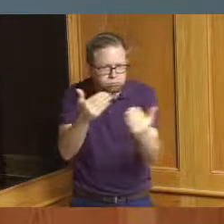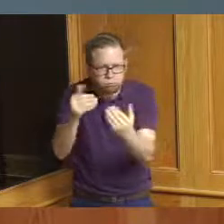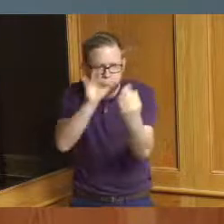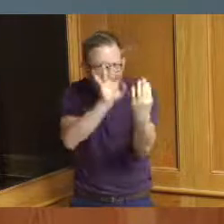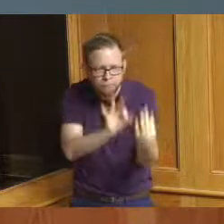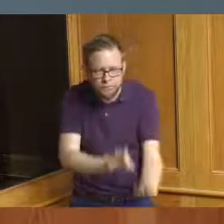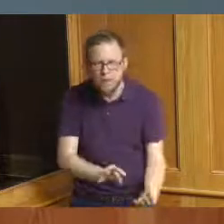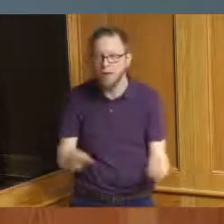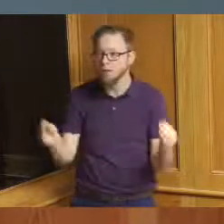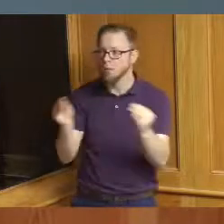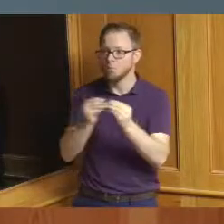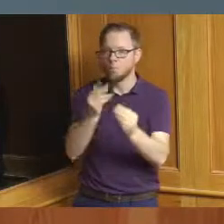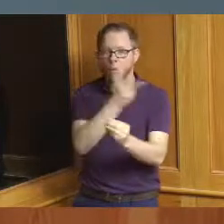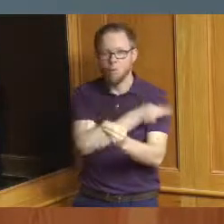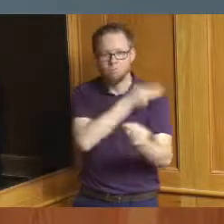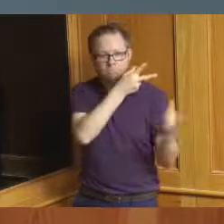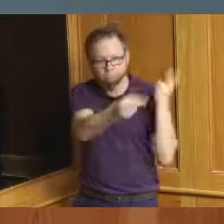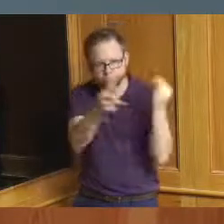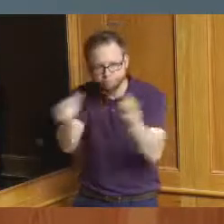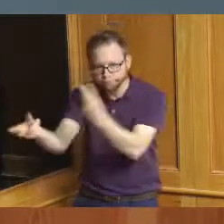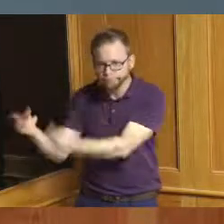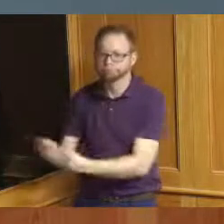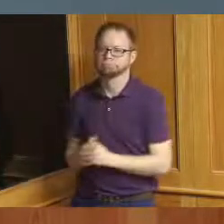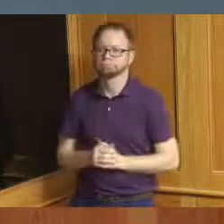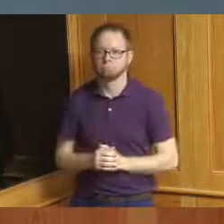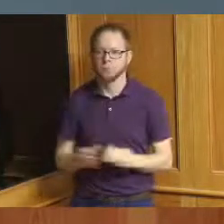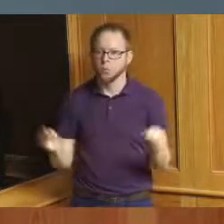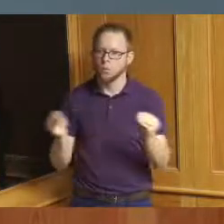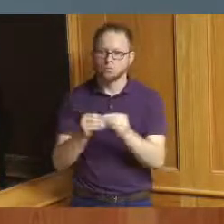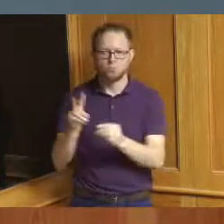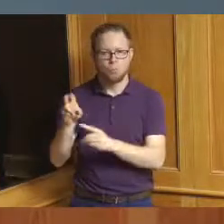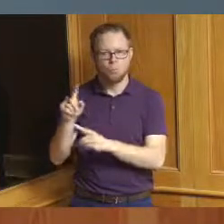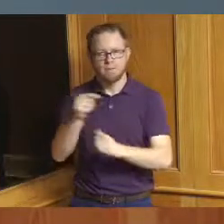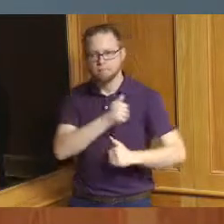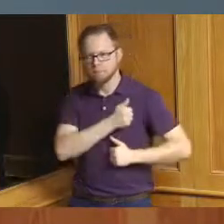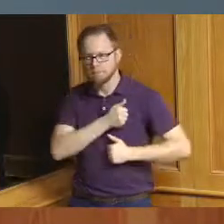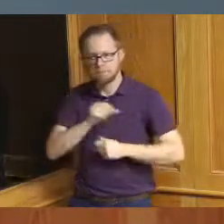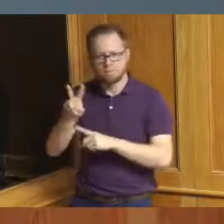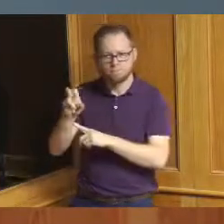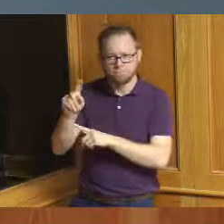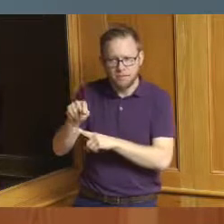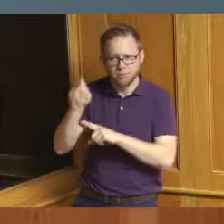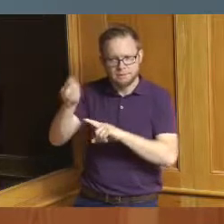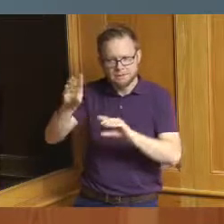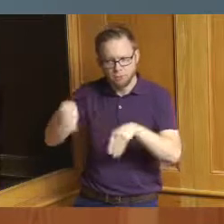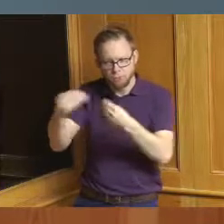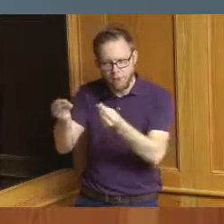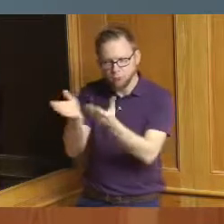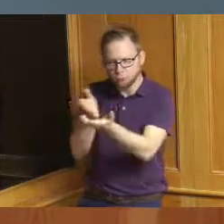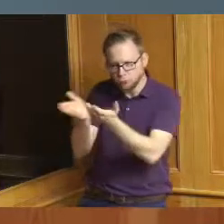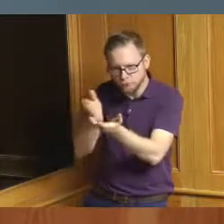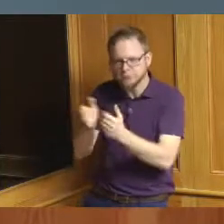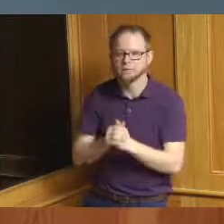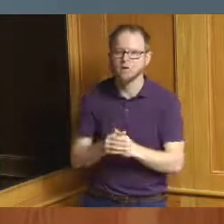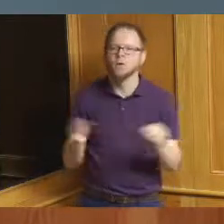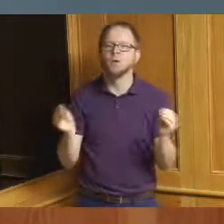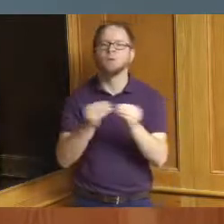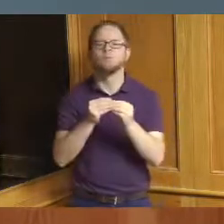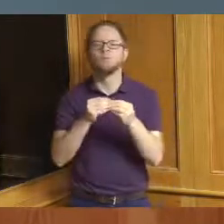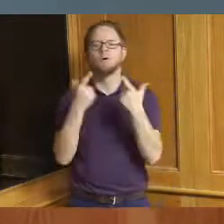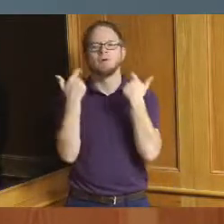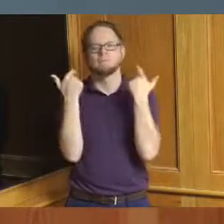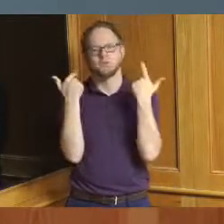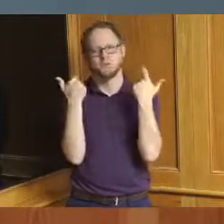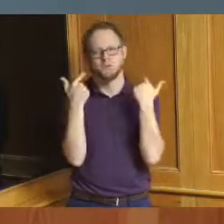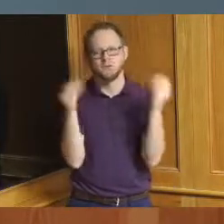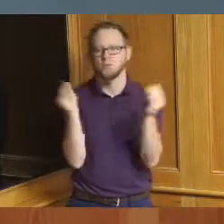vaccinations more veterans to provide services more laughter among our people more prayers to get